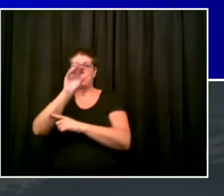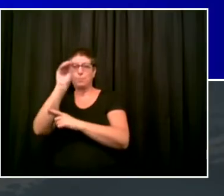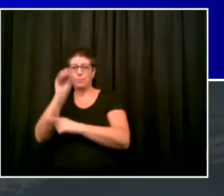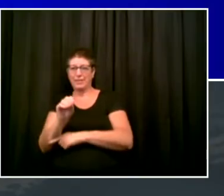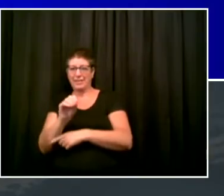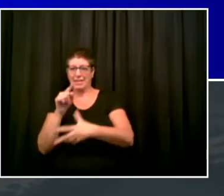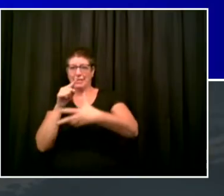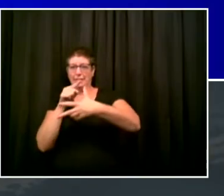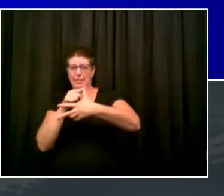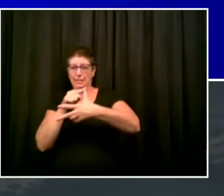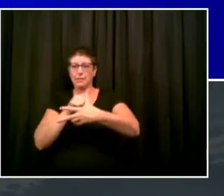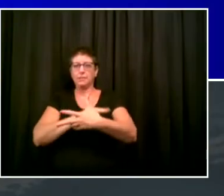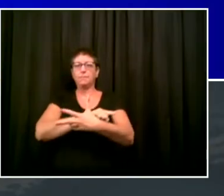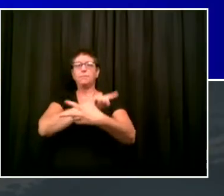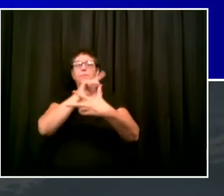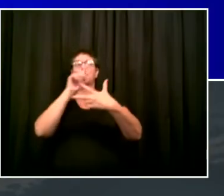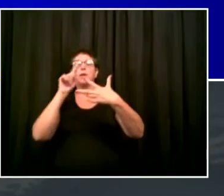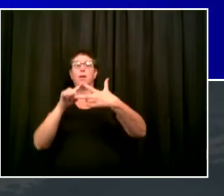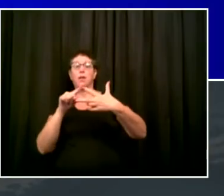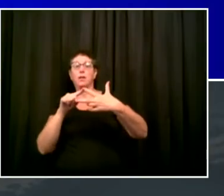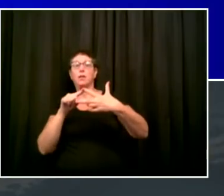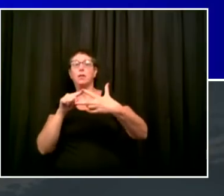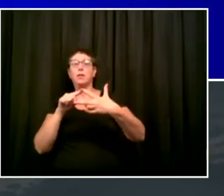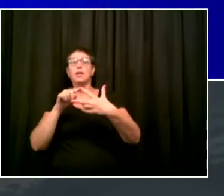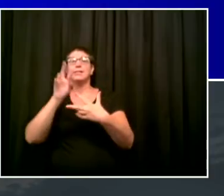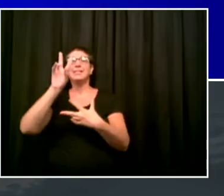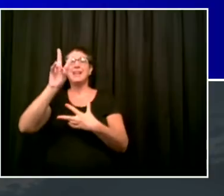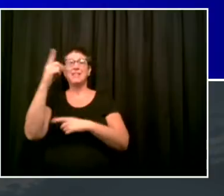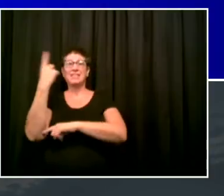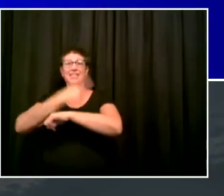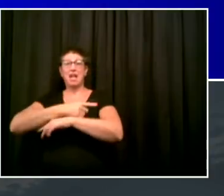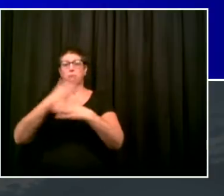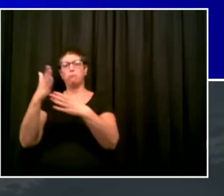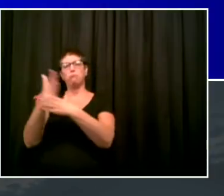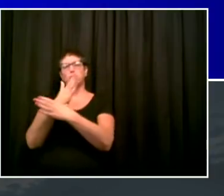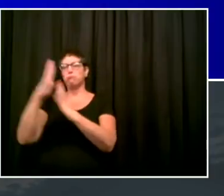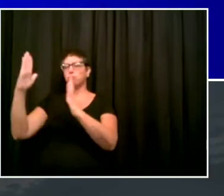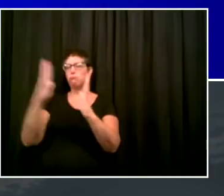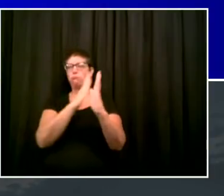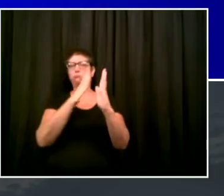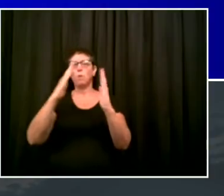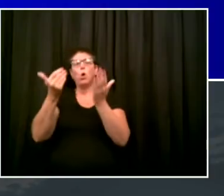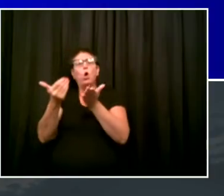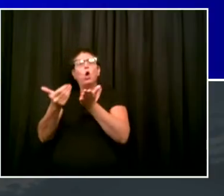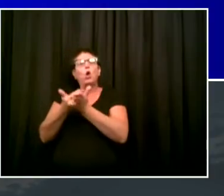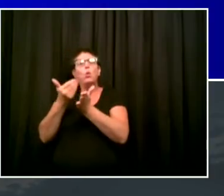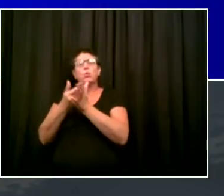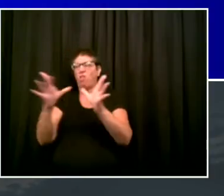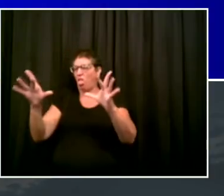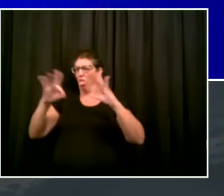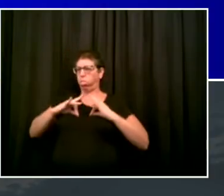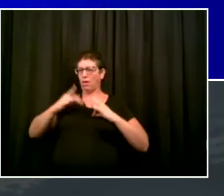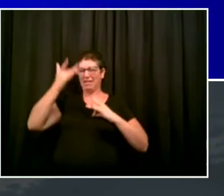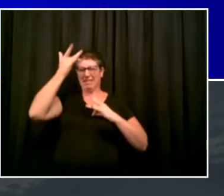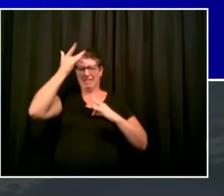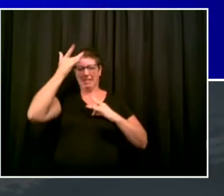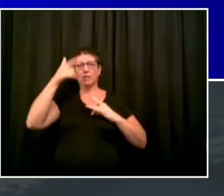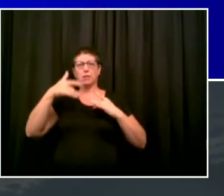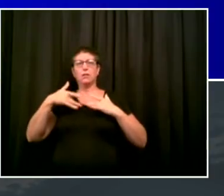POSITIVITY RATE AMONG THOSE PATIENTS, 12.5%.